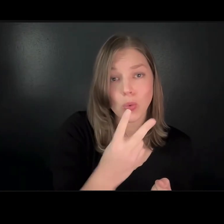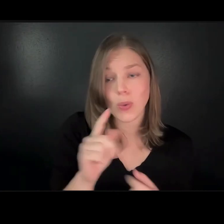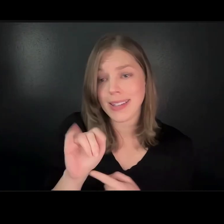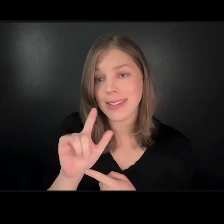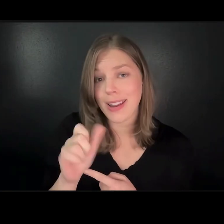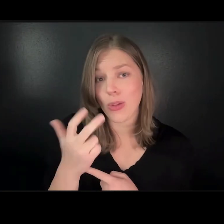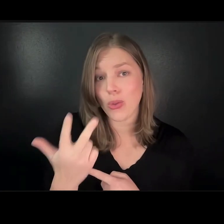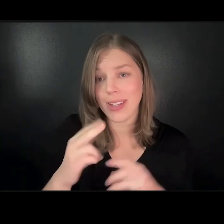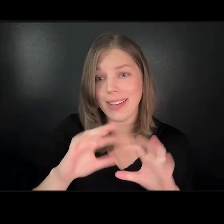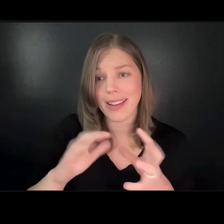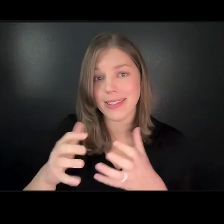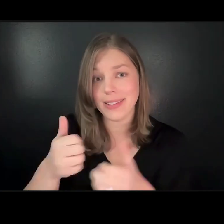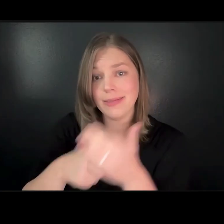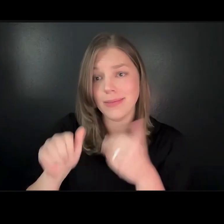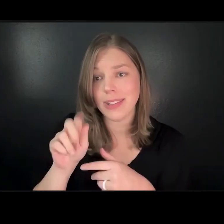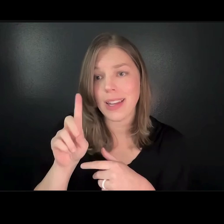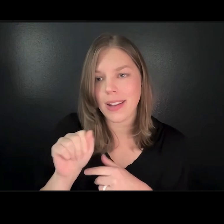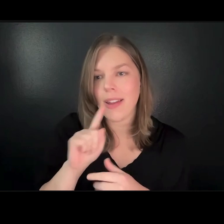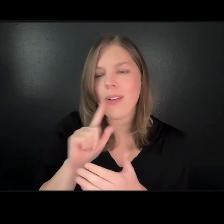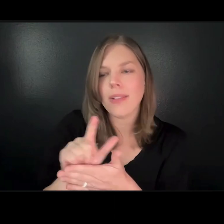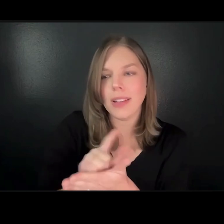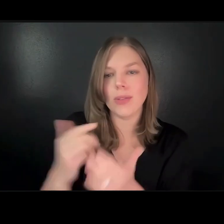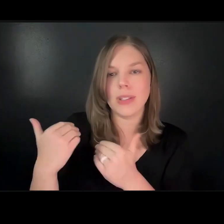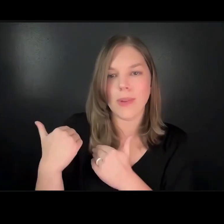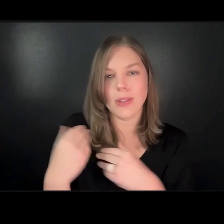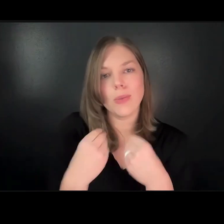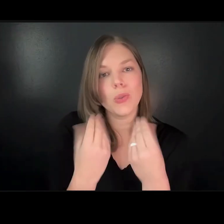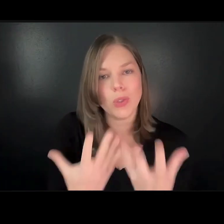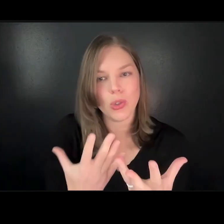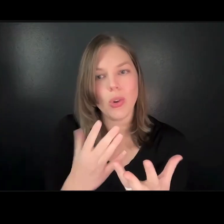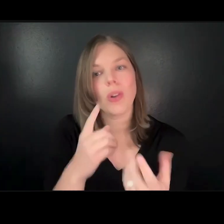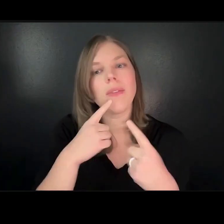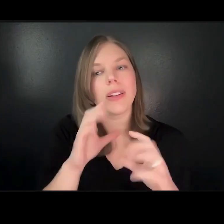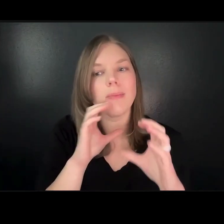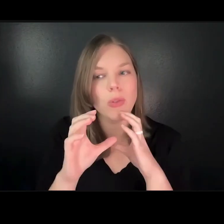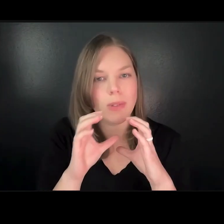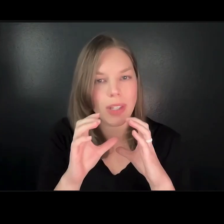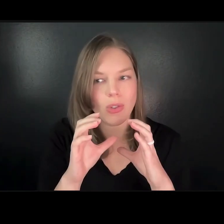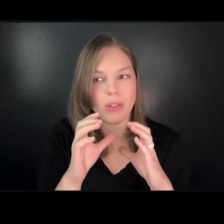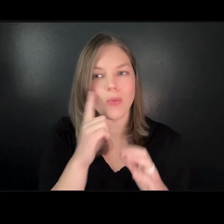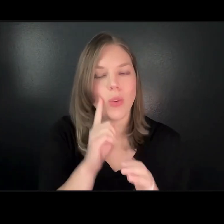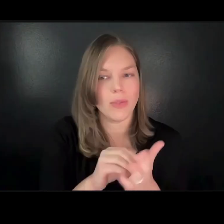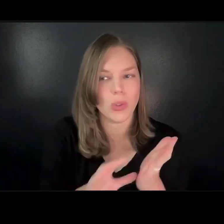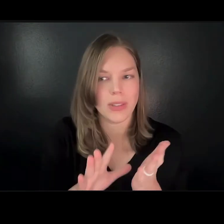Entities that follow Titles 2 and 3 under the ADA are legally responsible to ensure